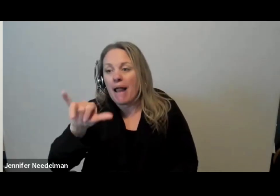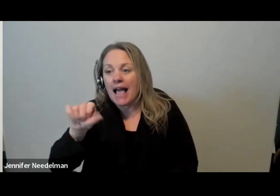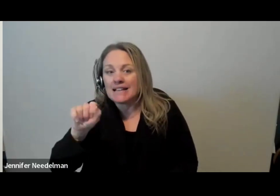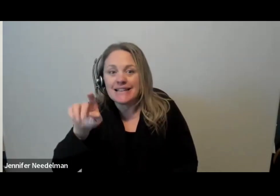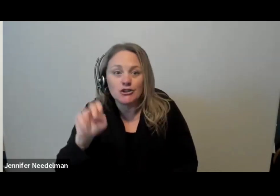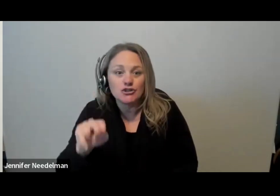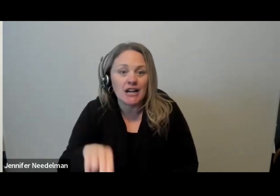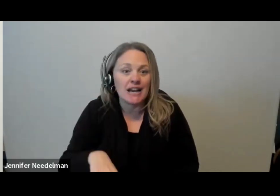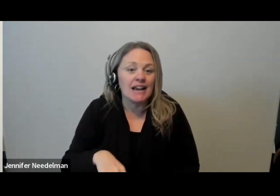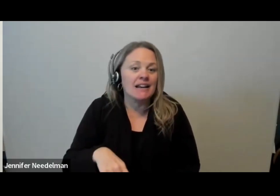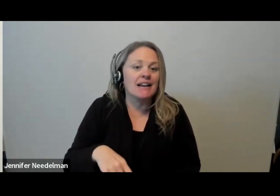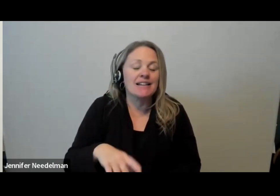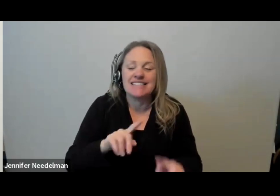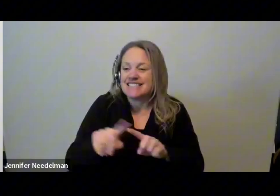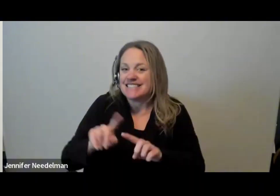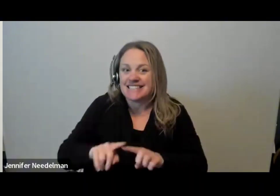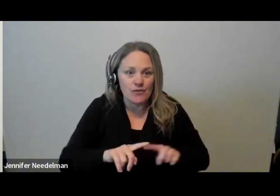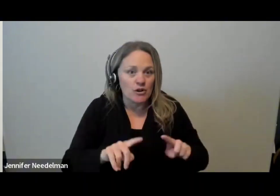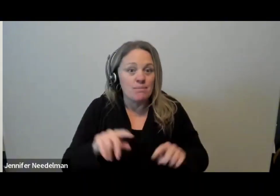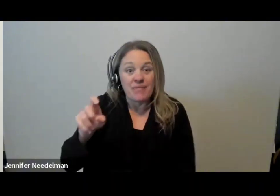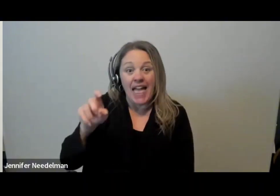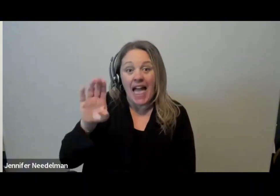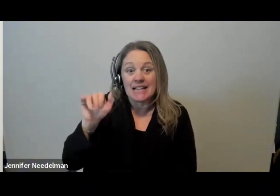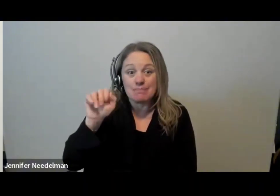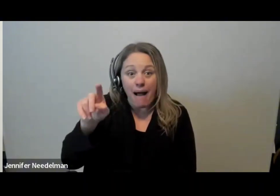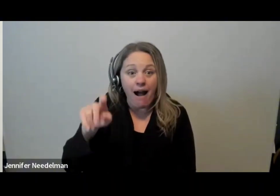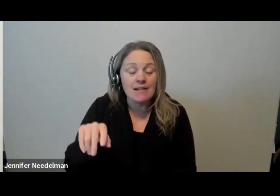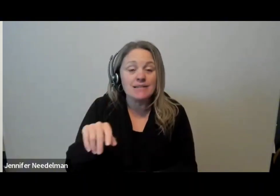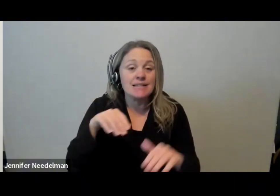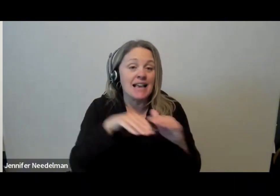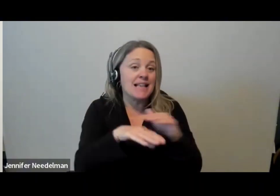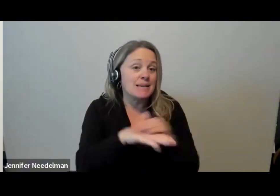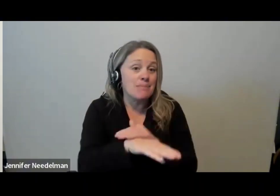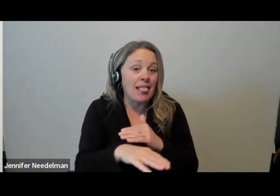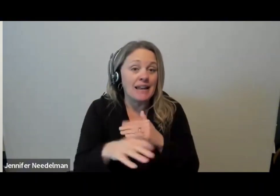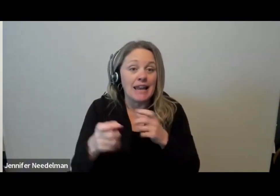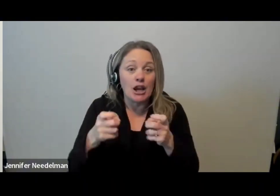and for computers, the Xbox accessibility controller can work for both.